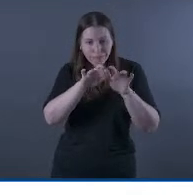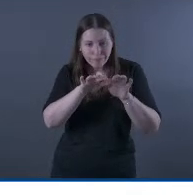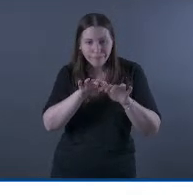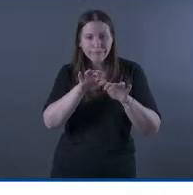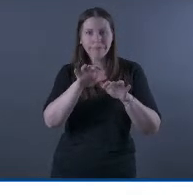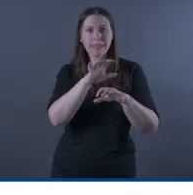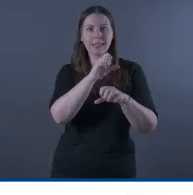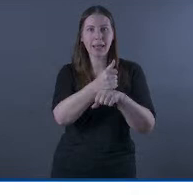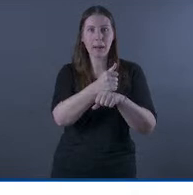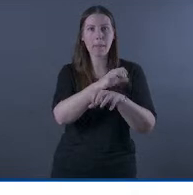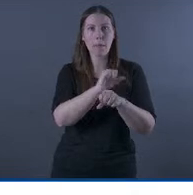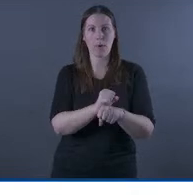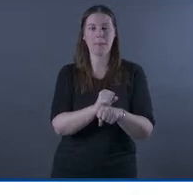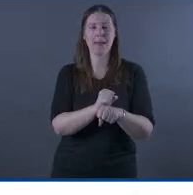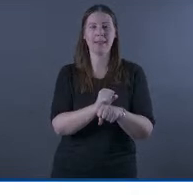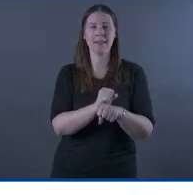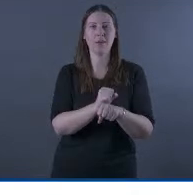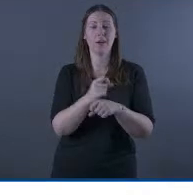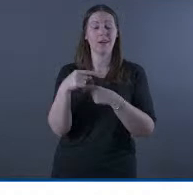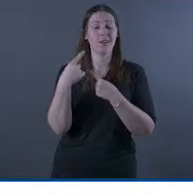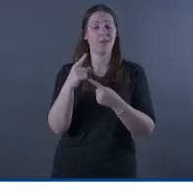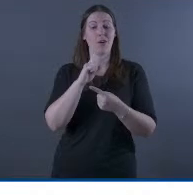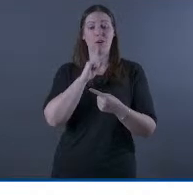There may be some hiccups for people if they come on